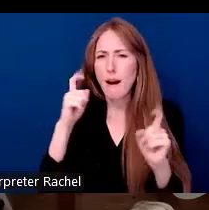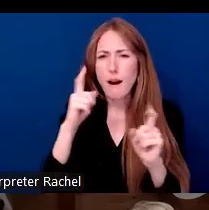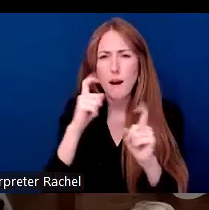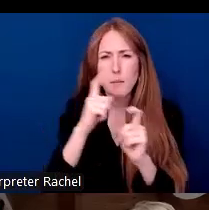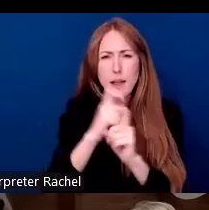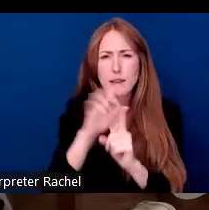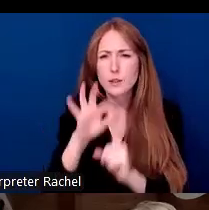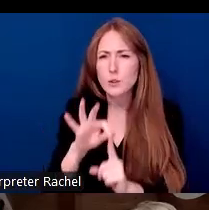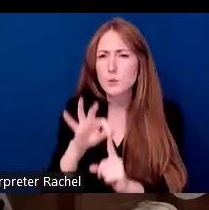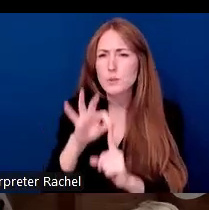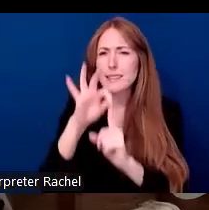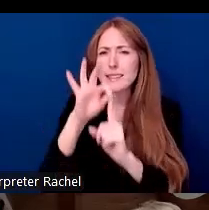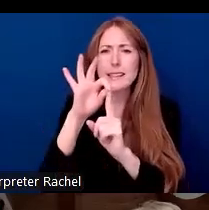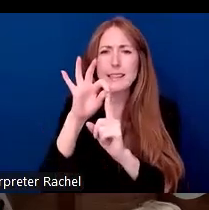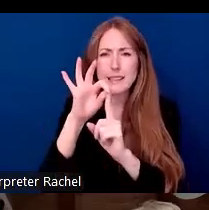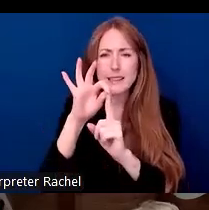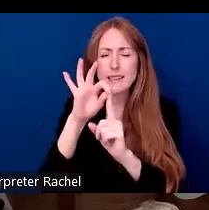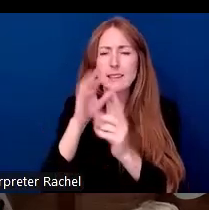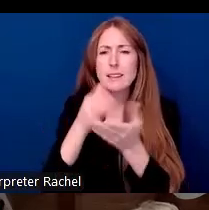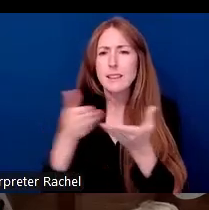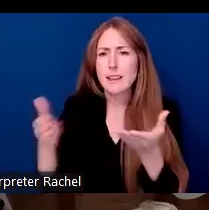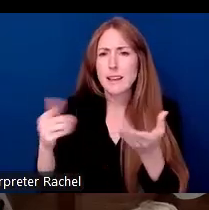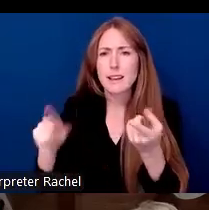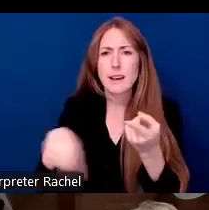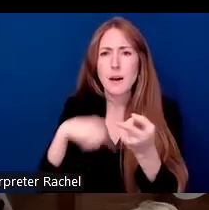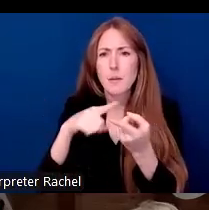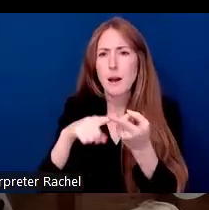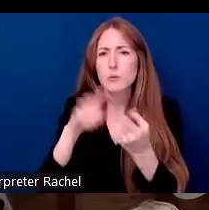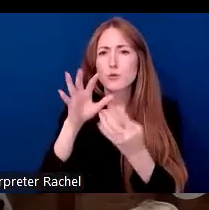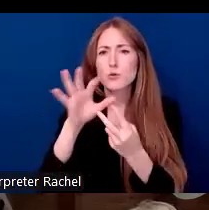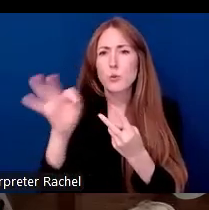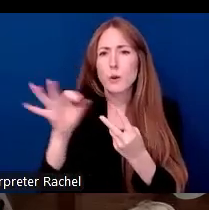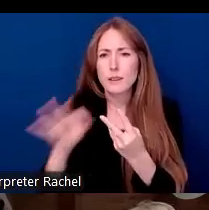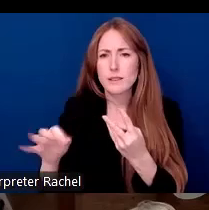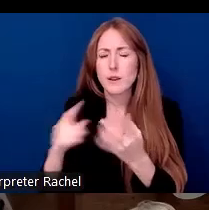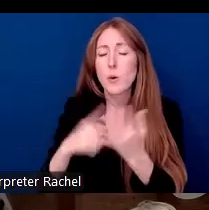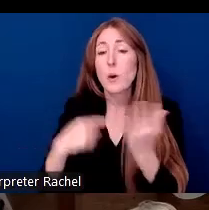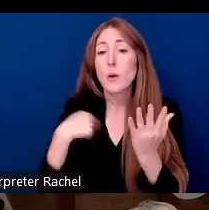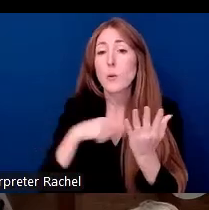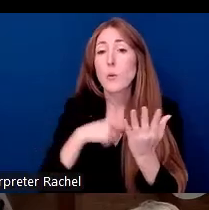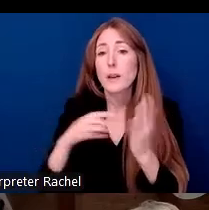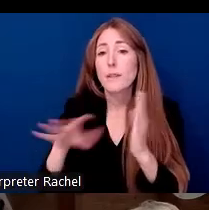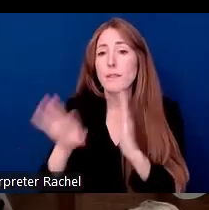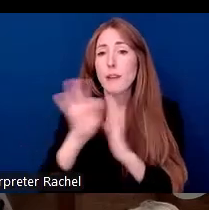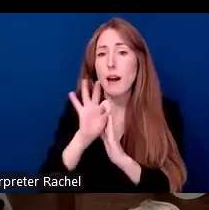were identified in our analysis of the data. As you can see, parents' choices in service